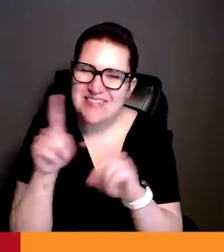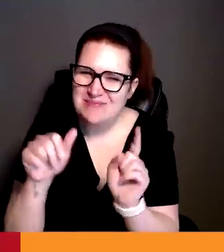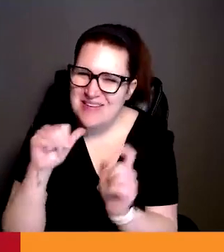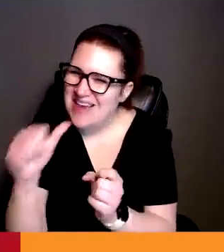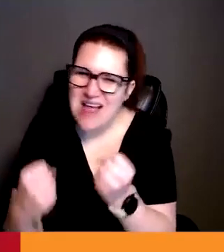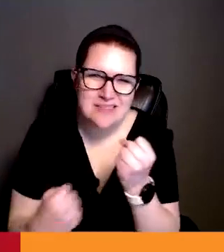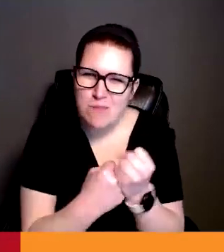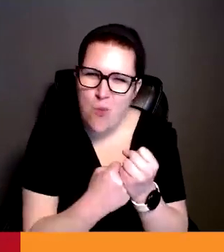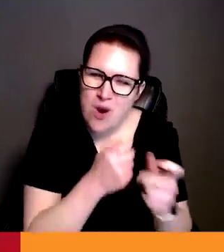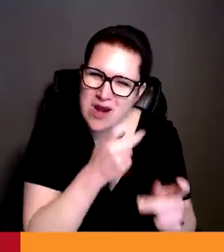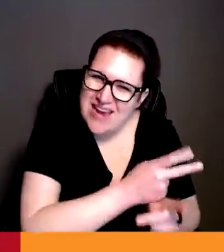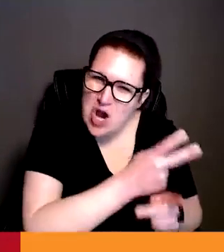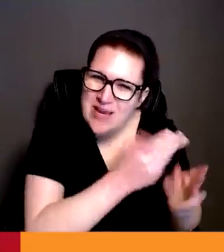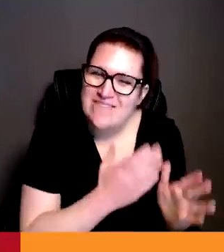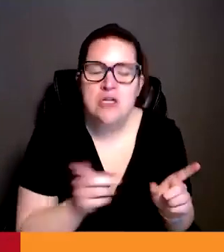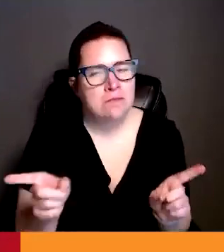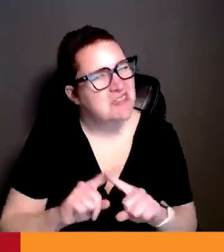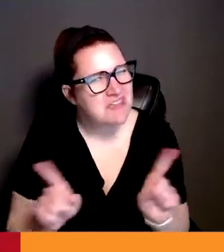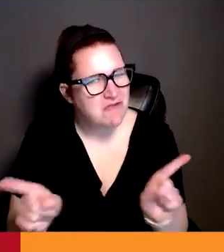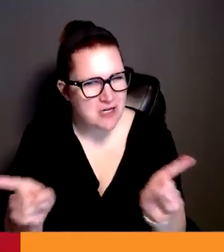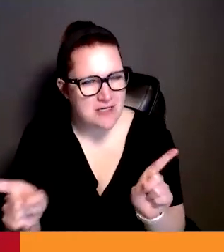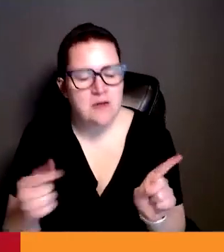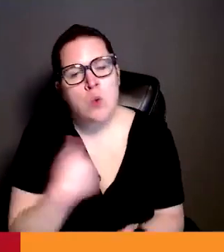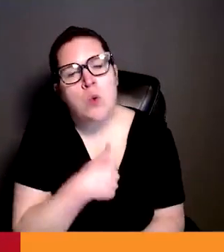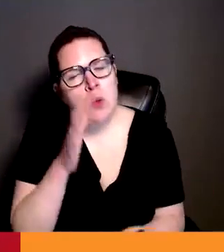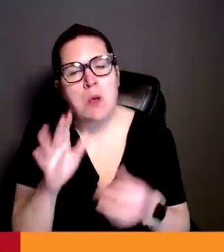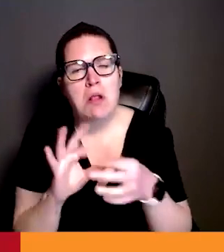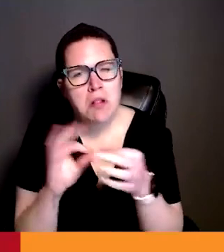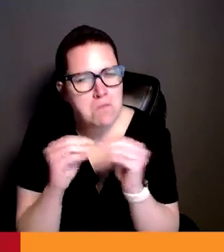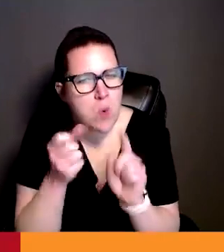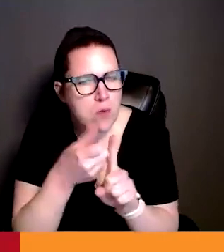And we can reinforce these points as, as we talk over the next 45 minutes.